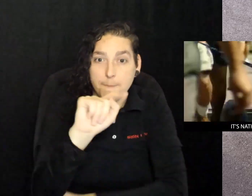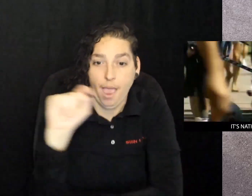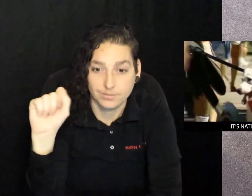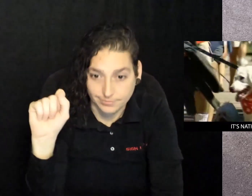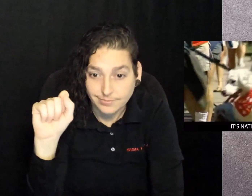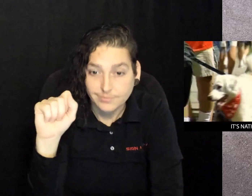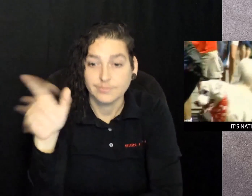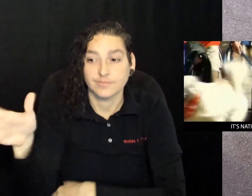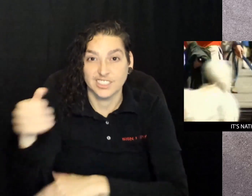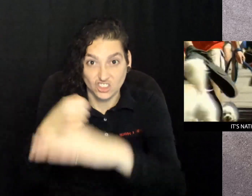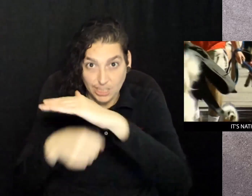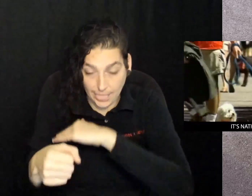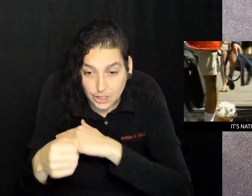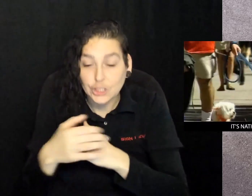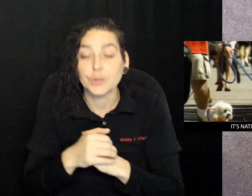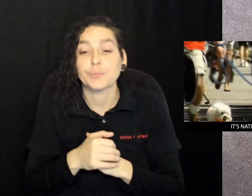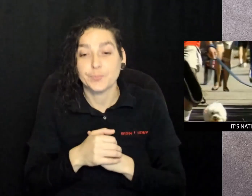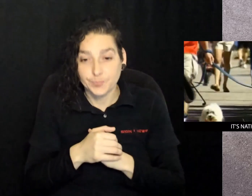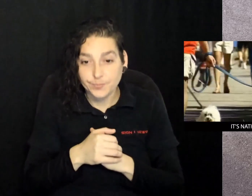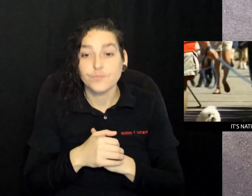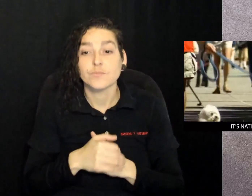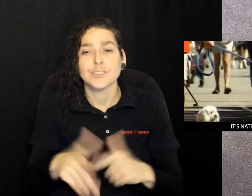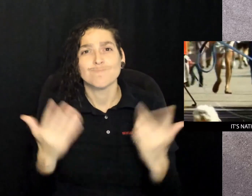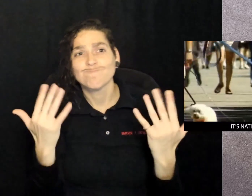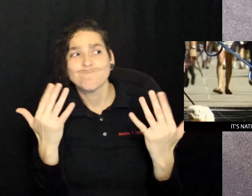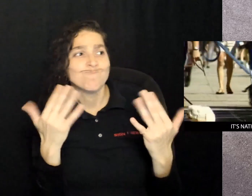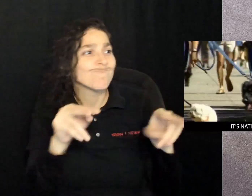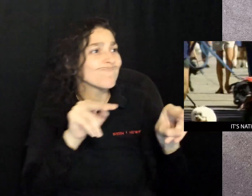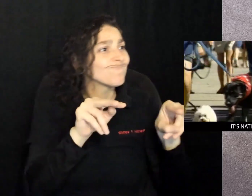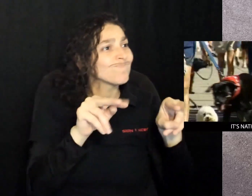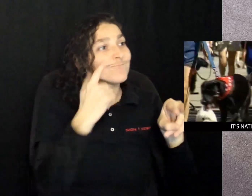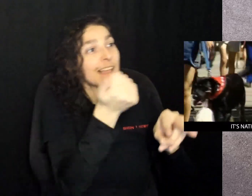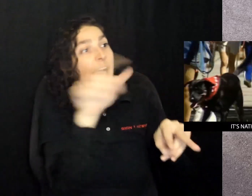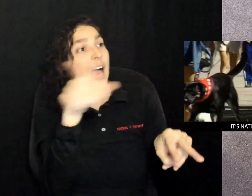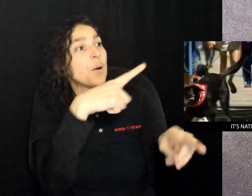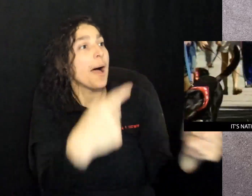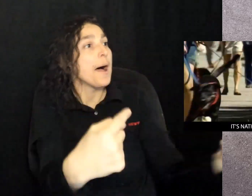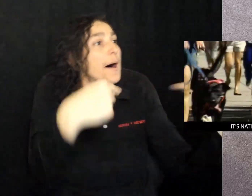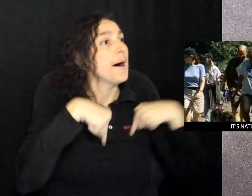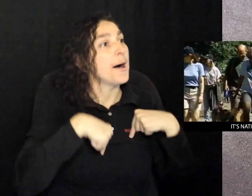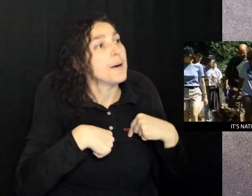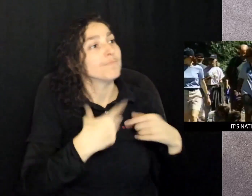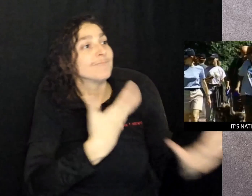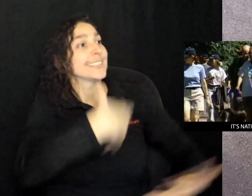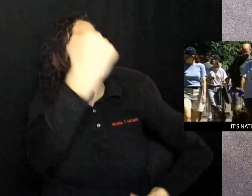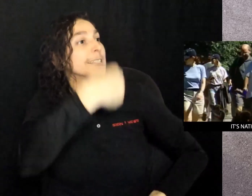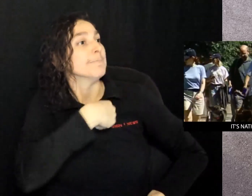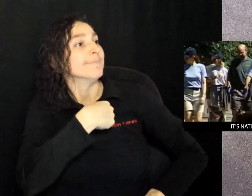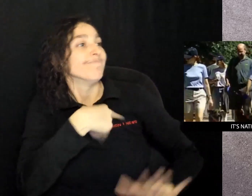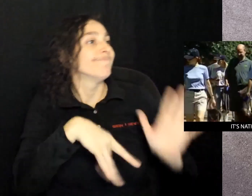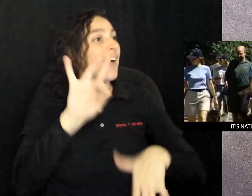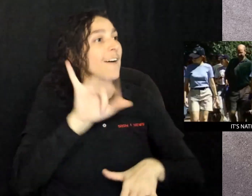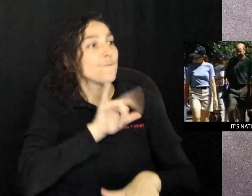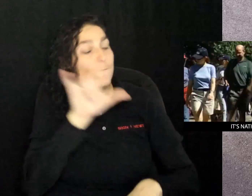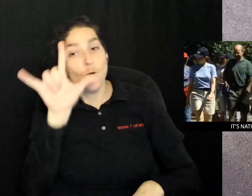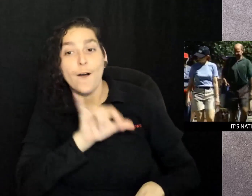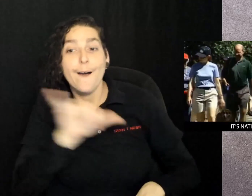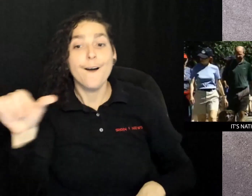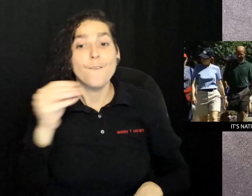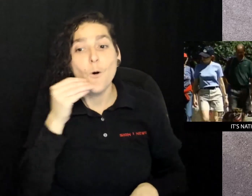there are millions of smart and healthy mutts in shelters just waiting for someone to give them